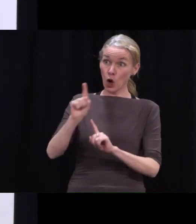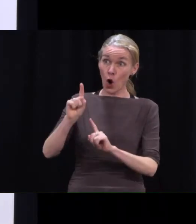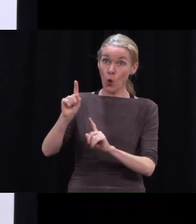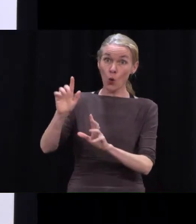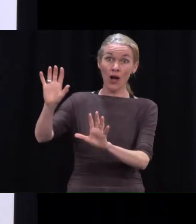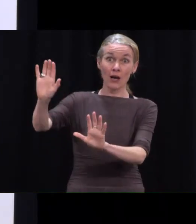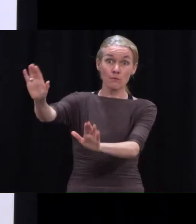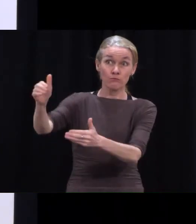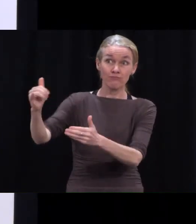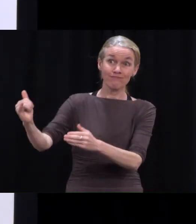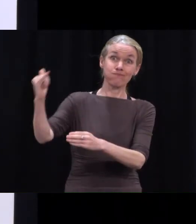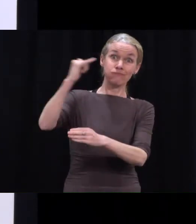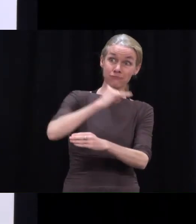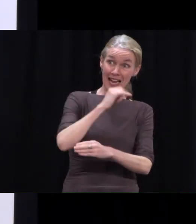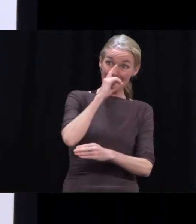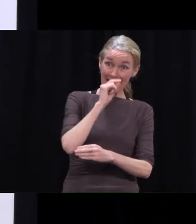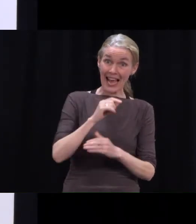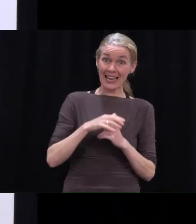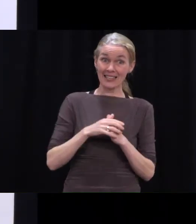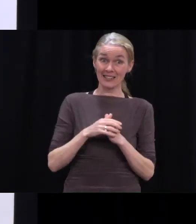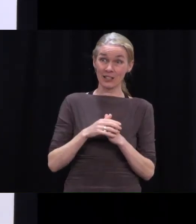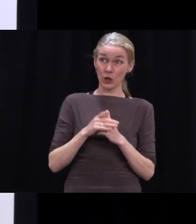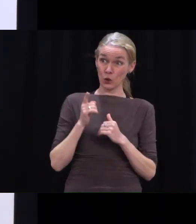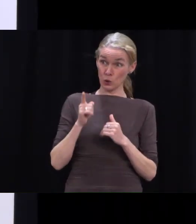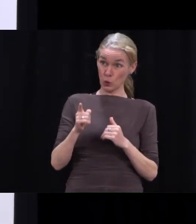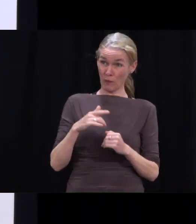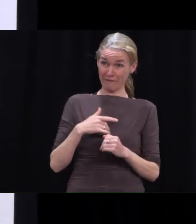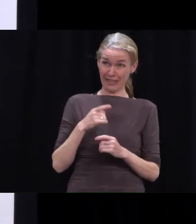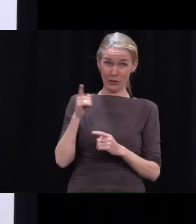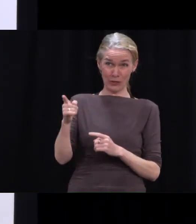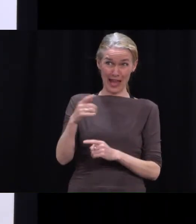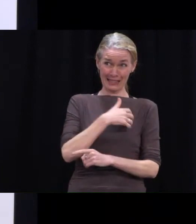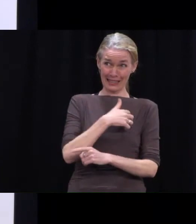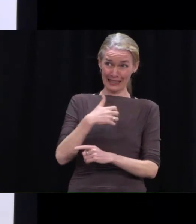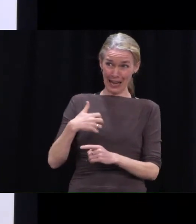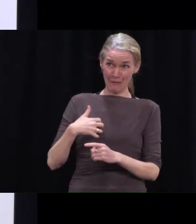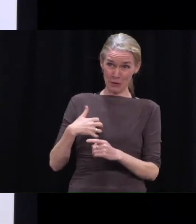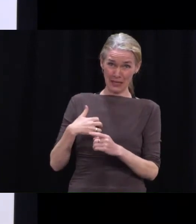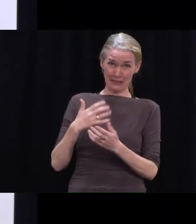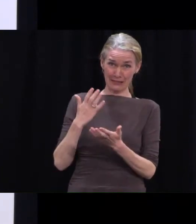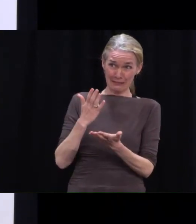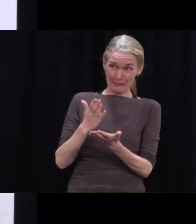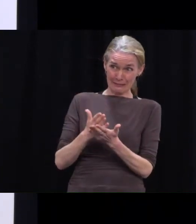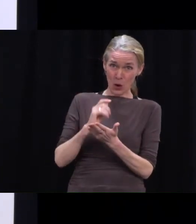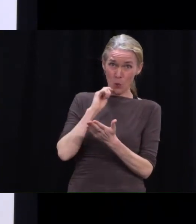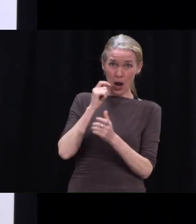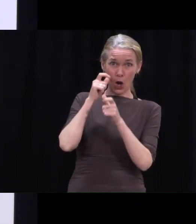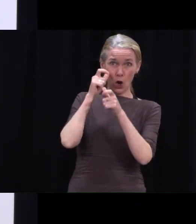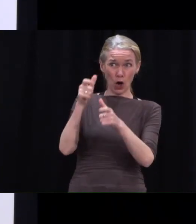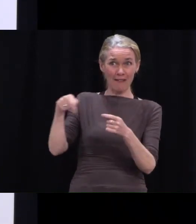it that we'll be able to get those people out, and also, do you trust the Taliban